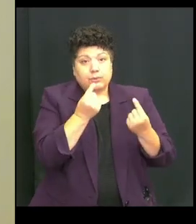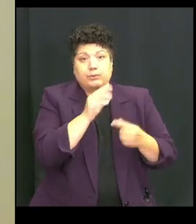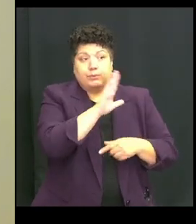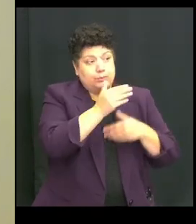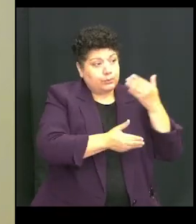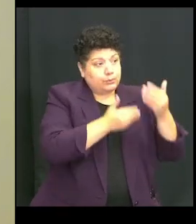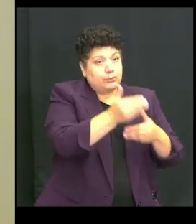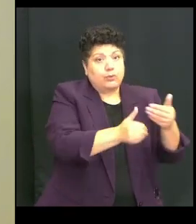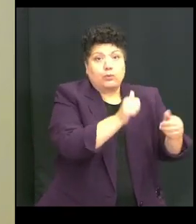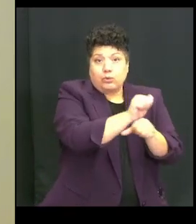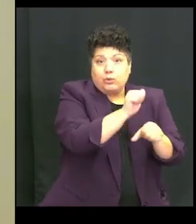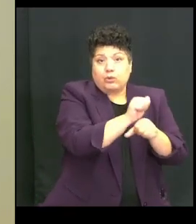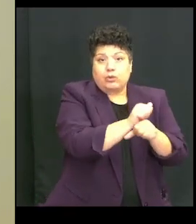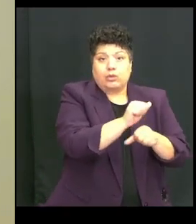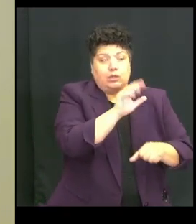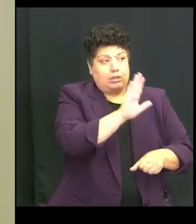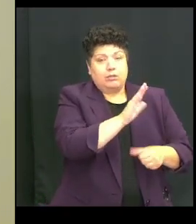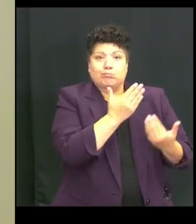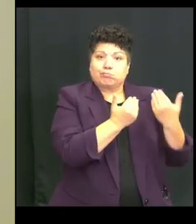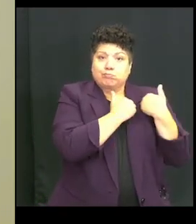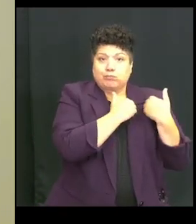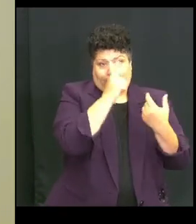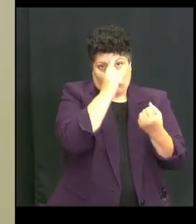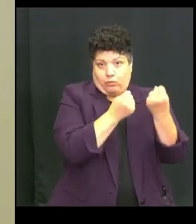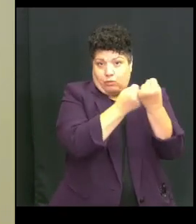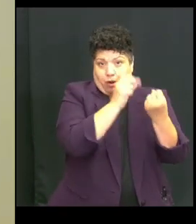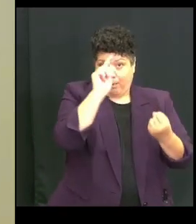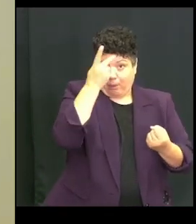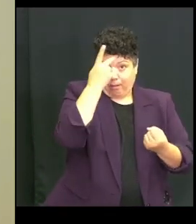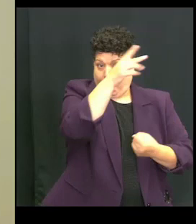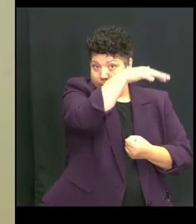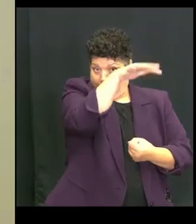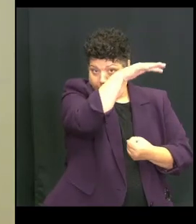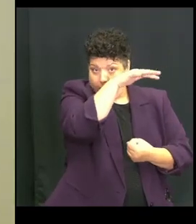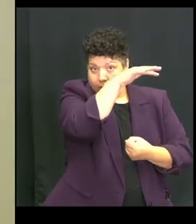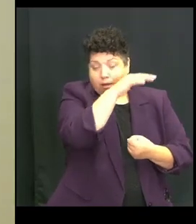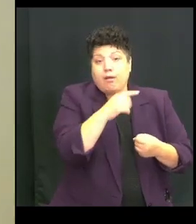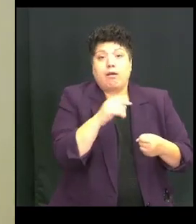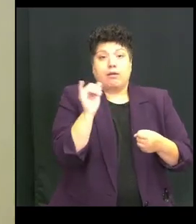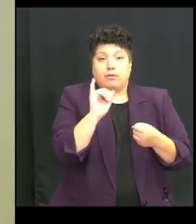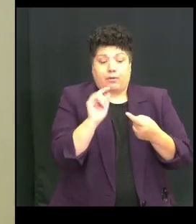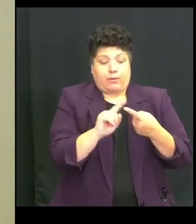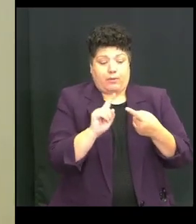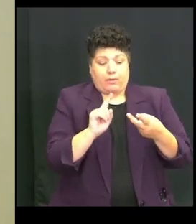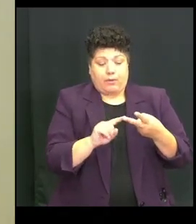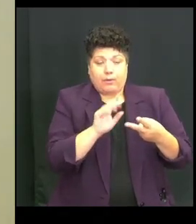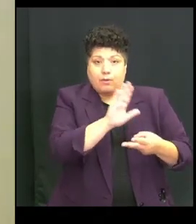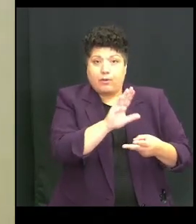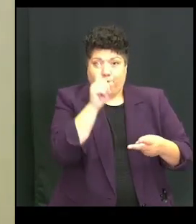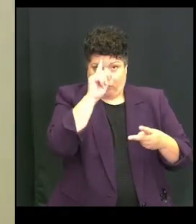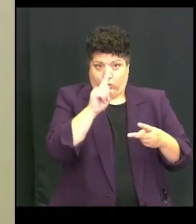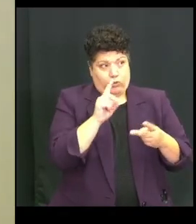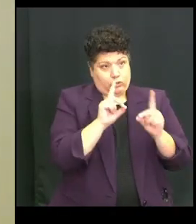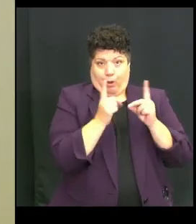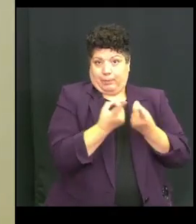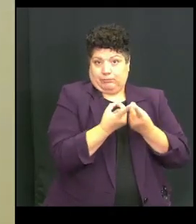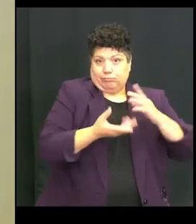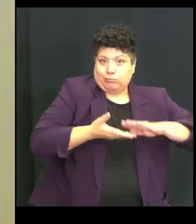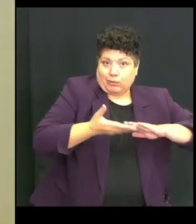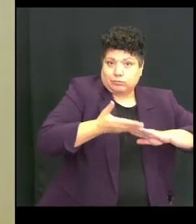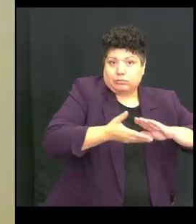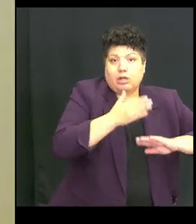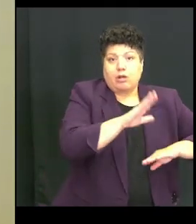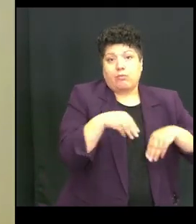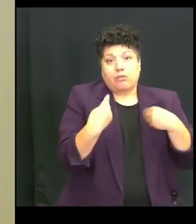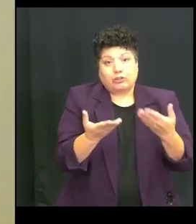supporting the political executive but also at the departmental level and in the more service capacity,